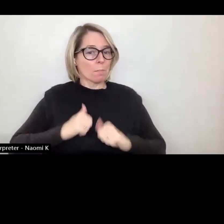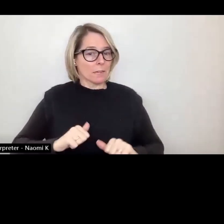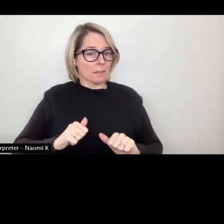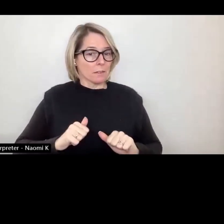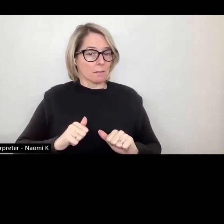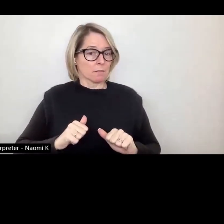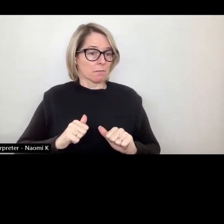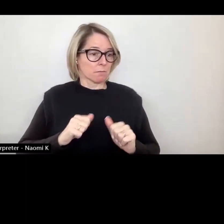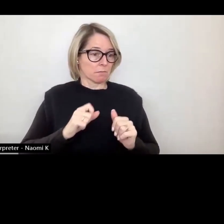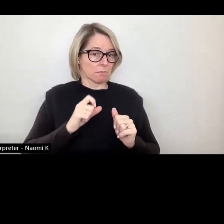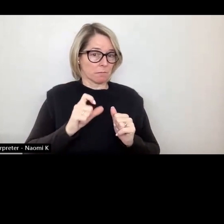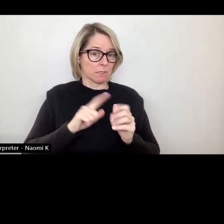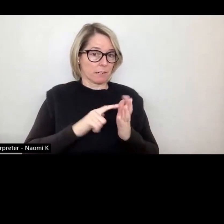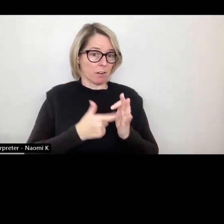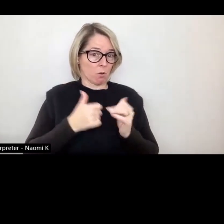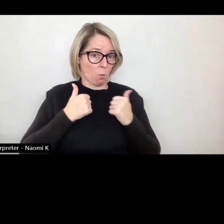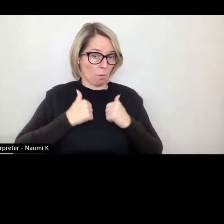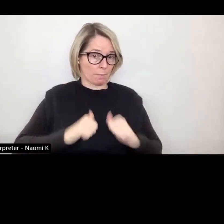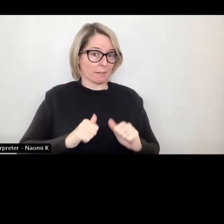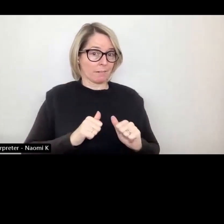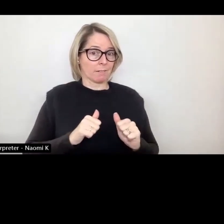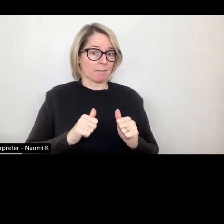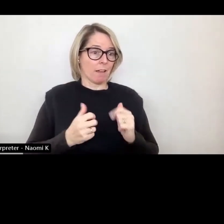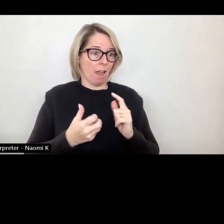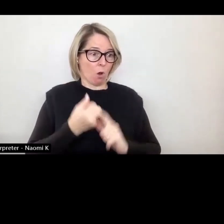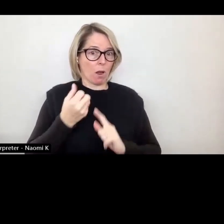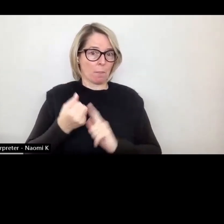That's the role it plays in the program design.